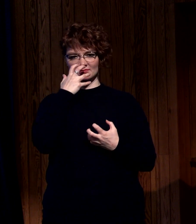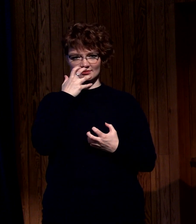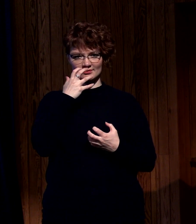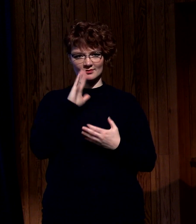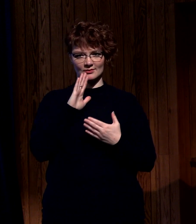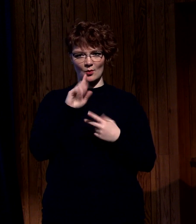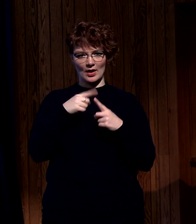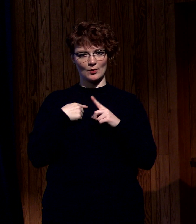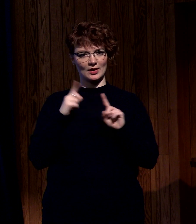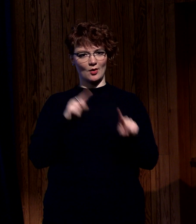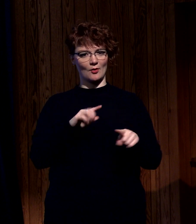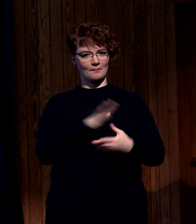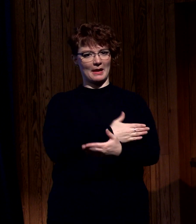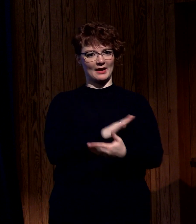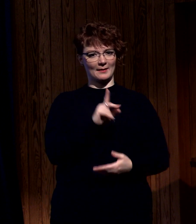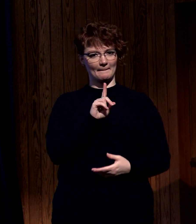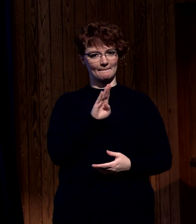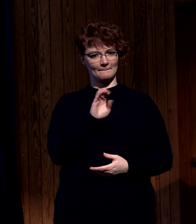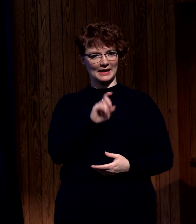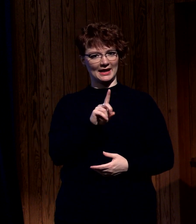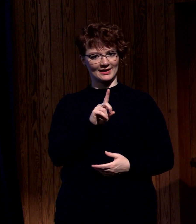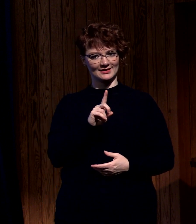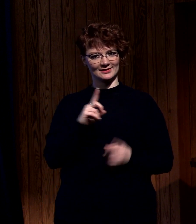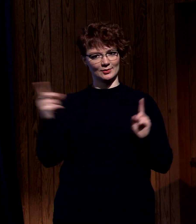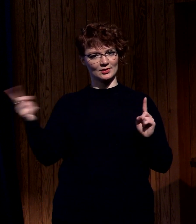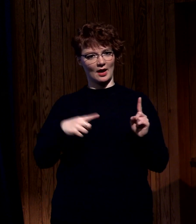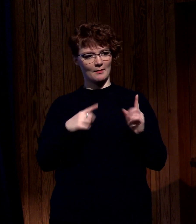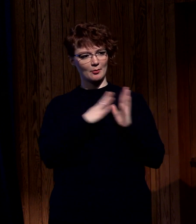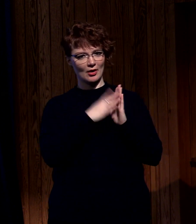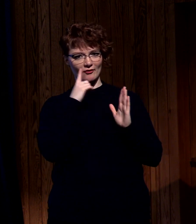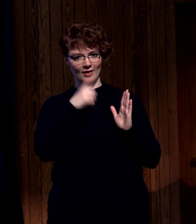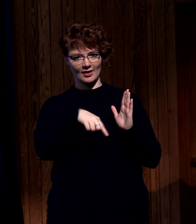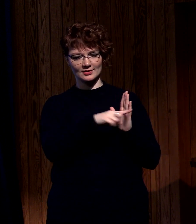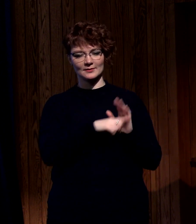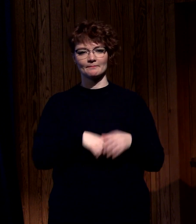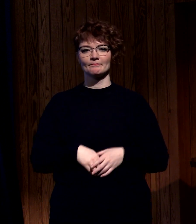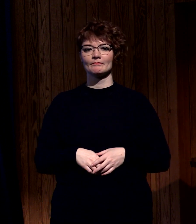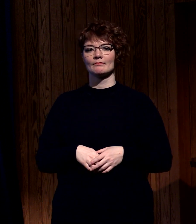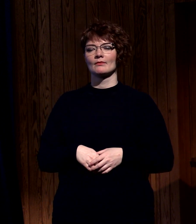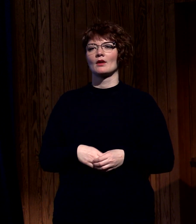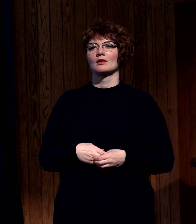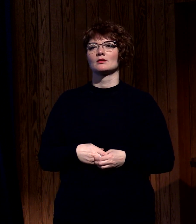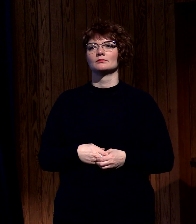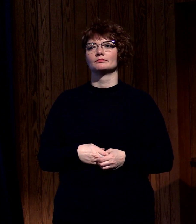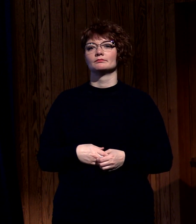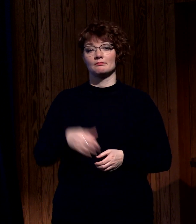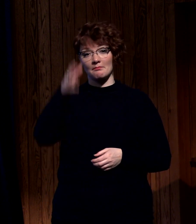play shows at with our bands. And one of my dad's big dreams